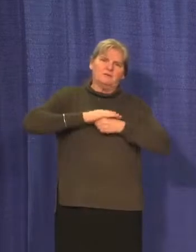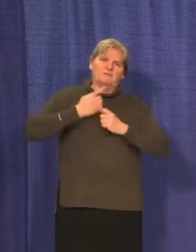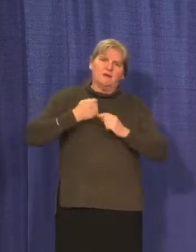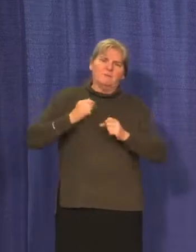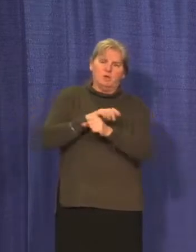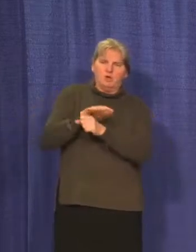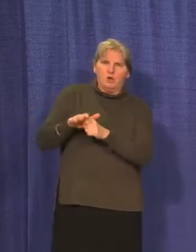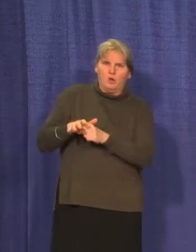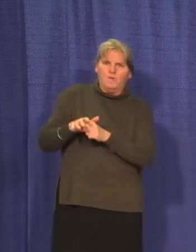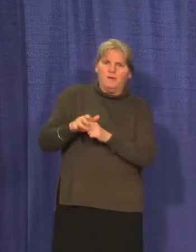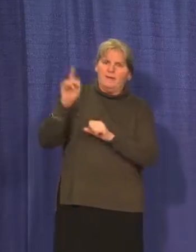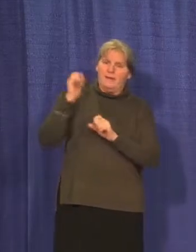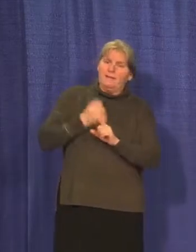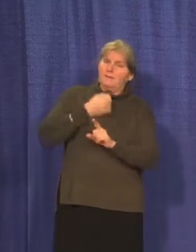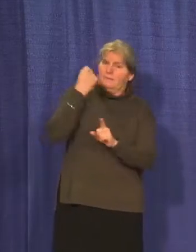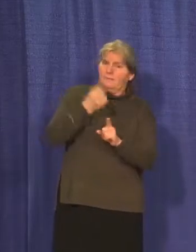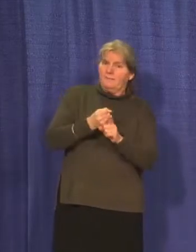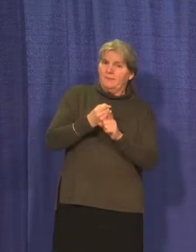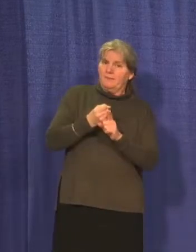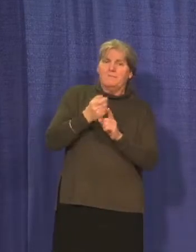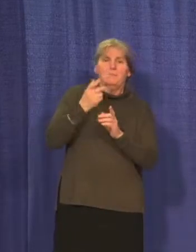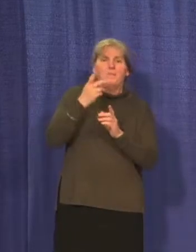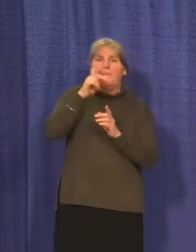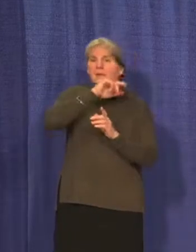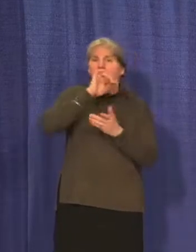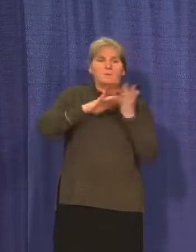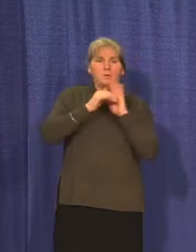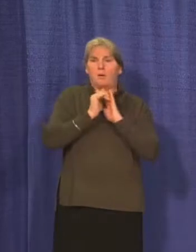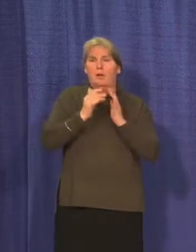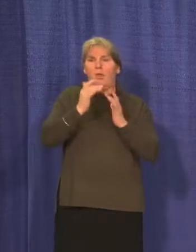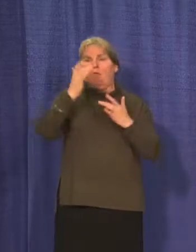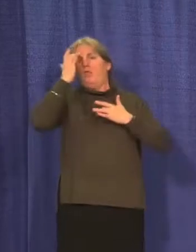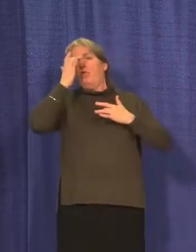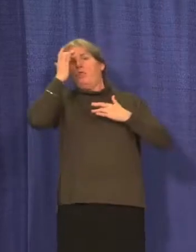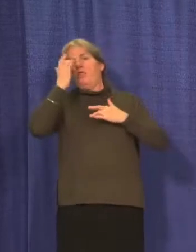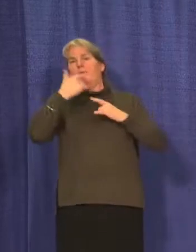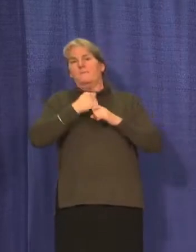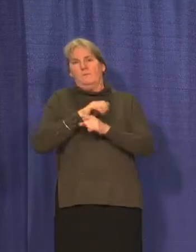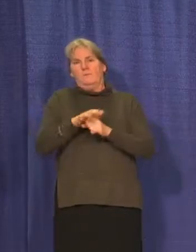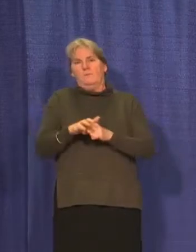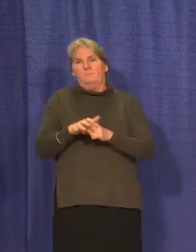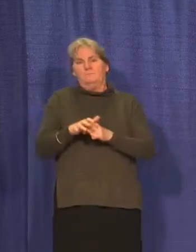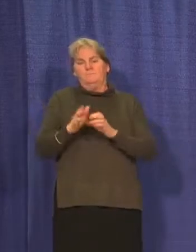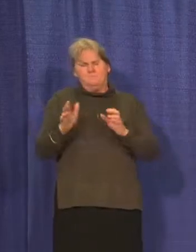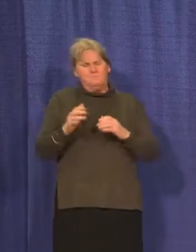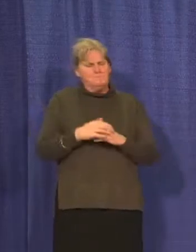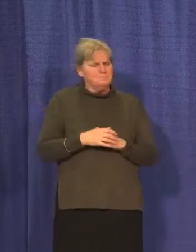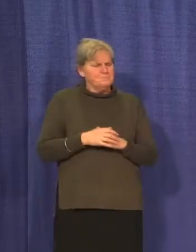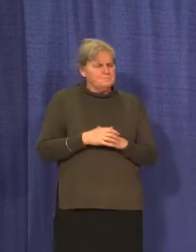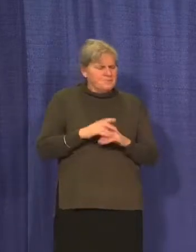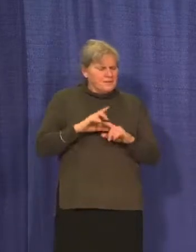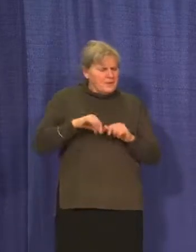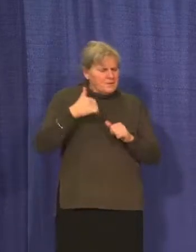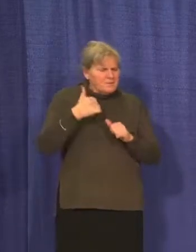just because the impact will be that much less. And, I can't actually remember